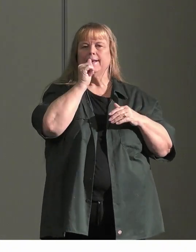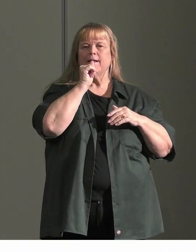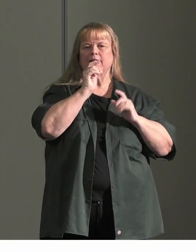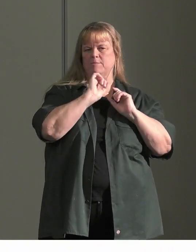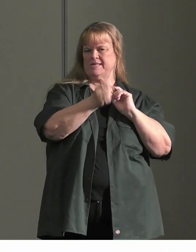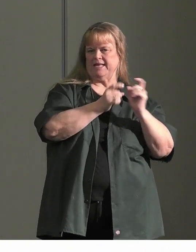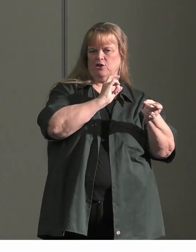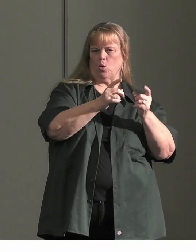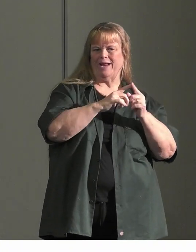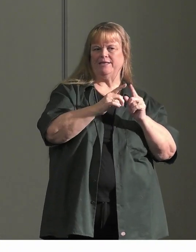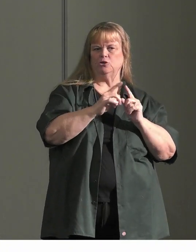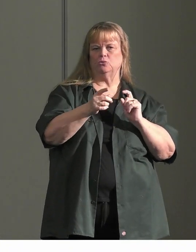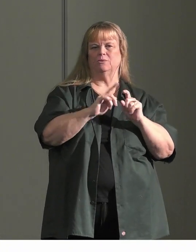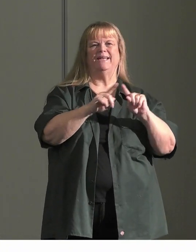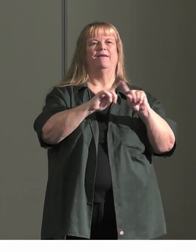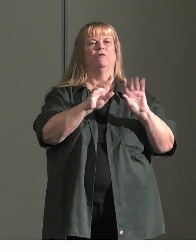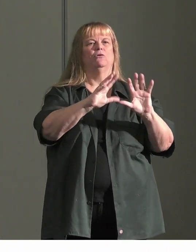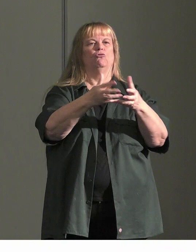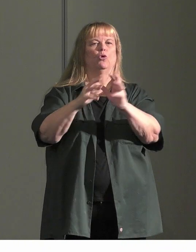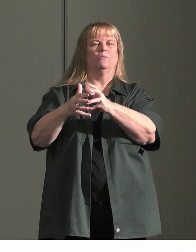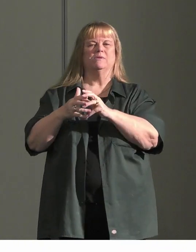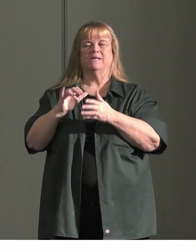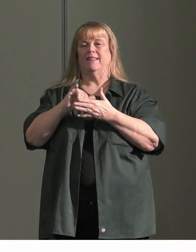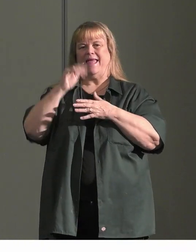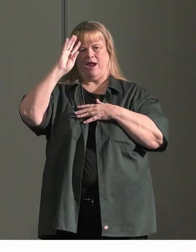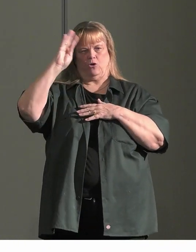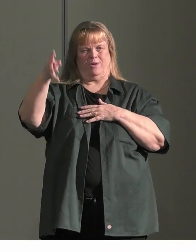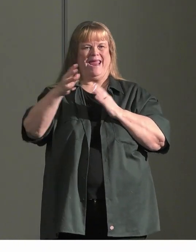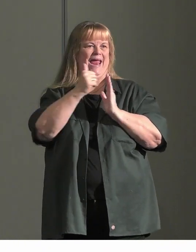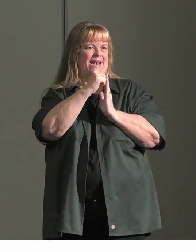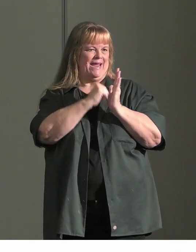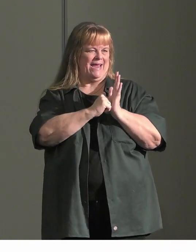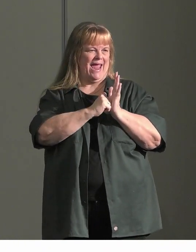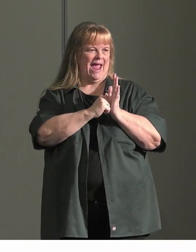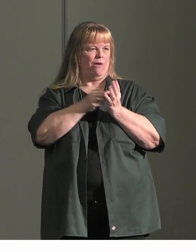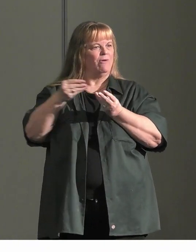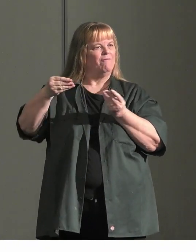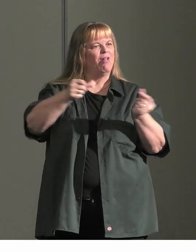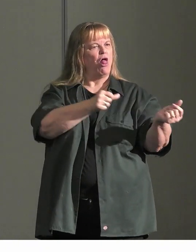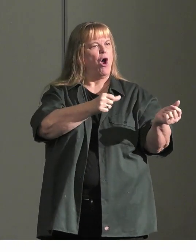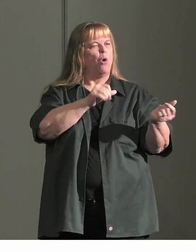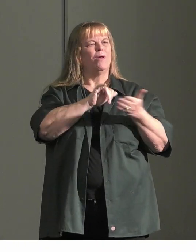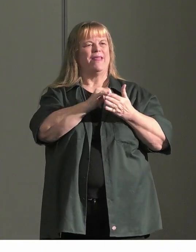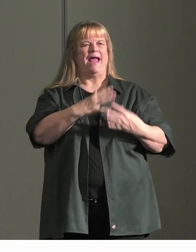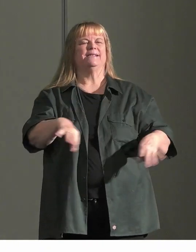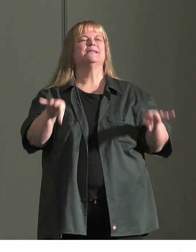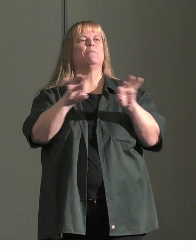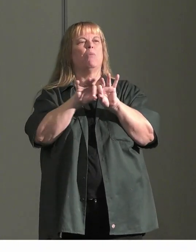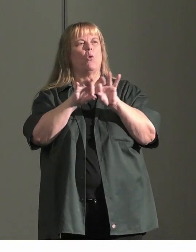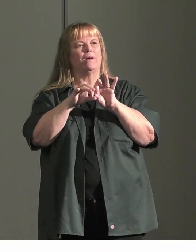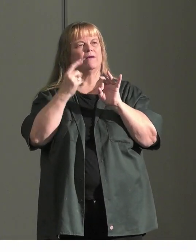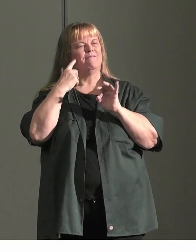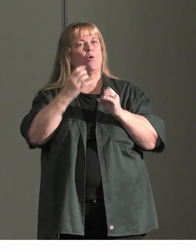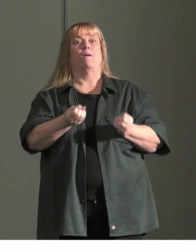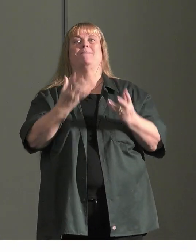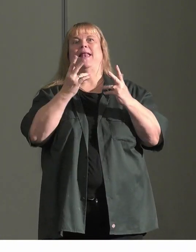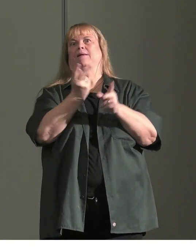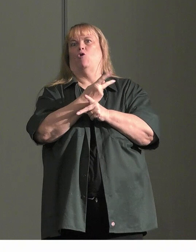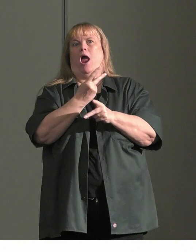to charities. That create account flow, that is so important. To so many products.